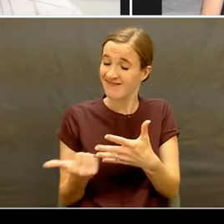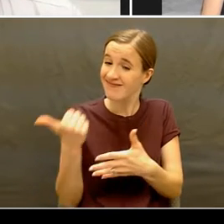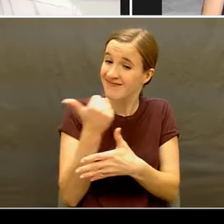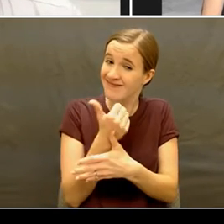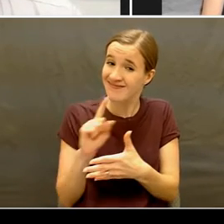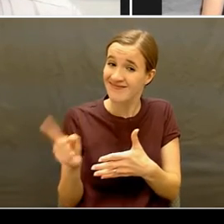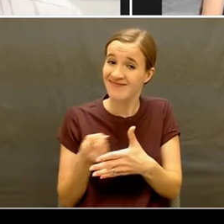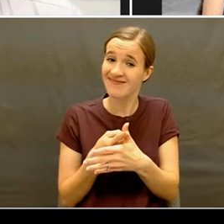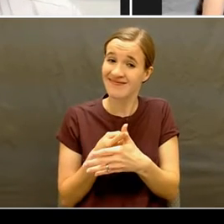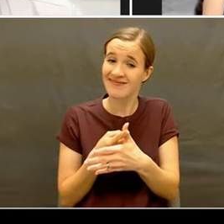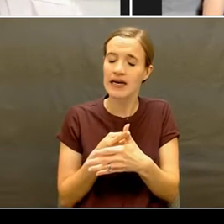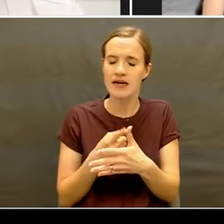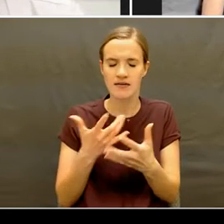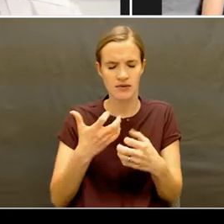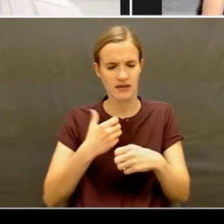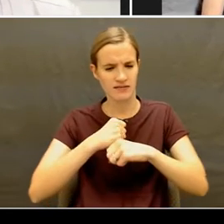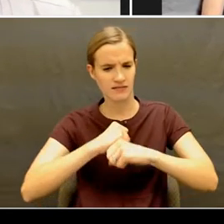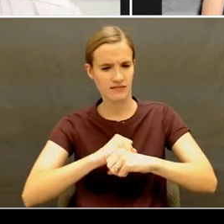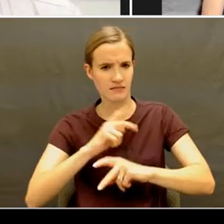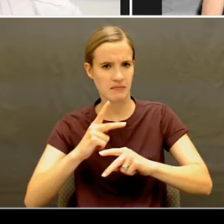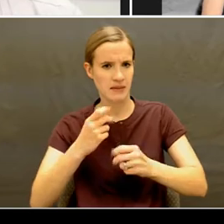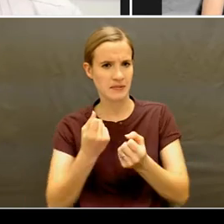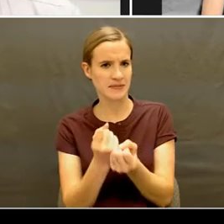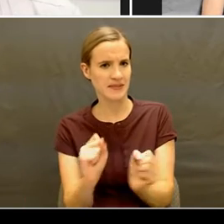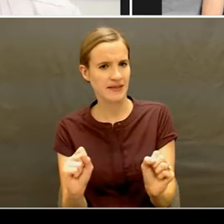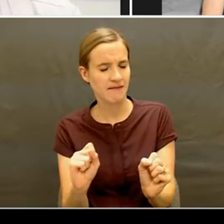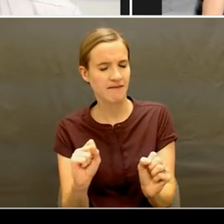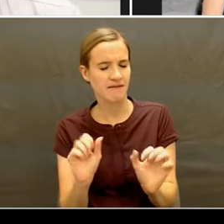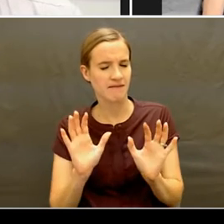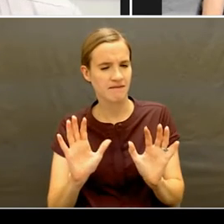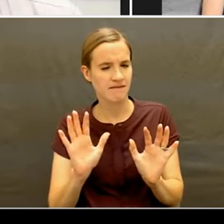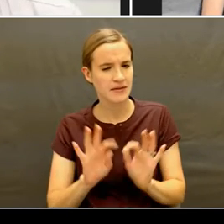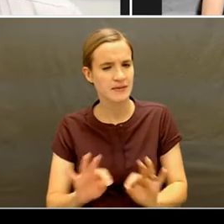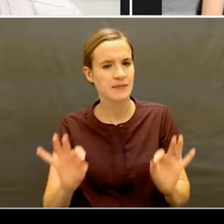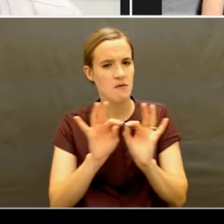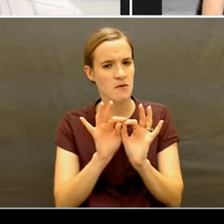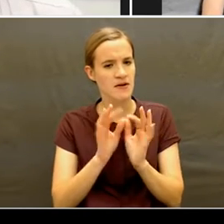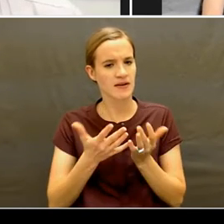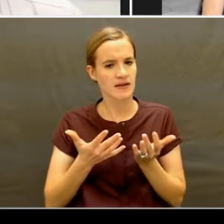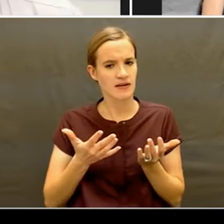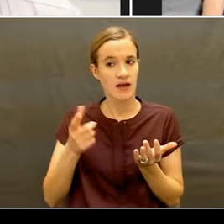in place things that allow people to get into the communities and live the lives they want to live,